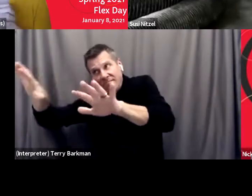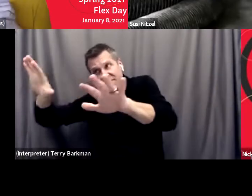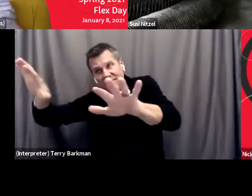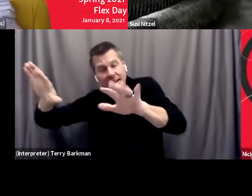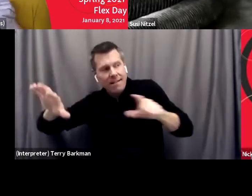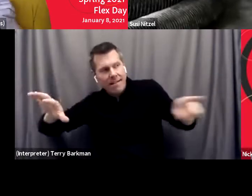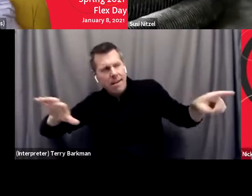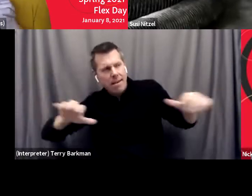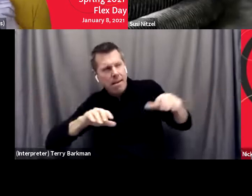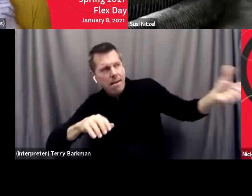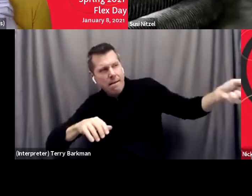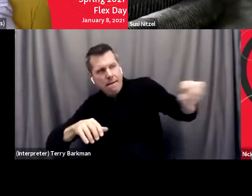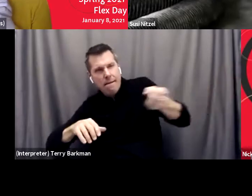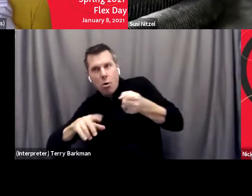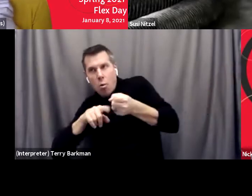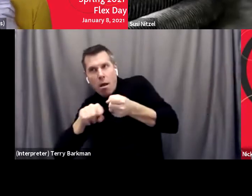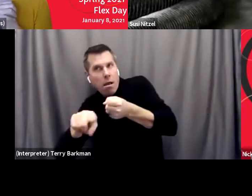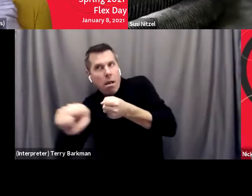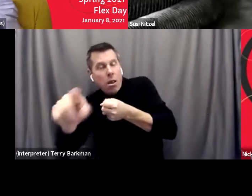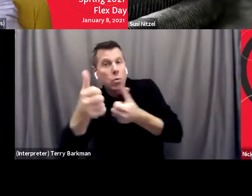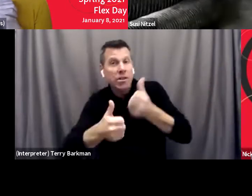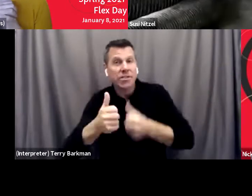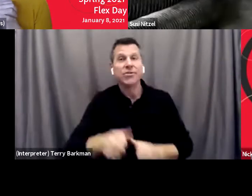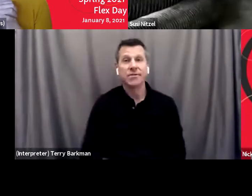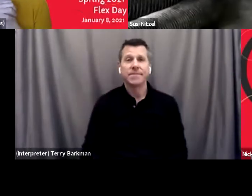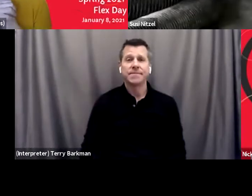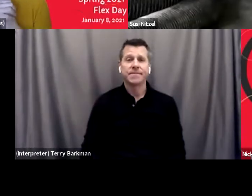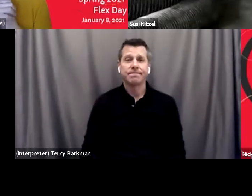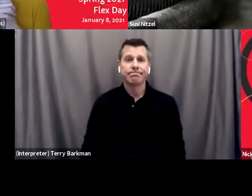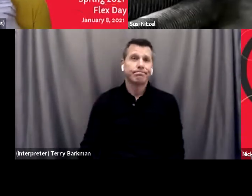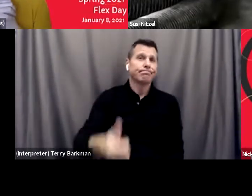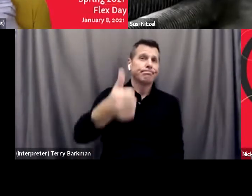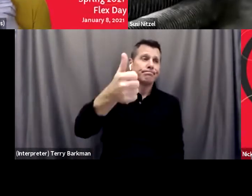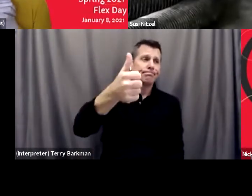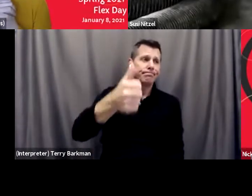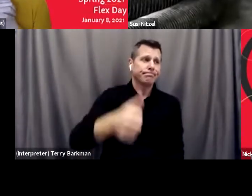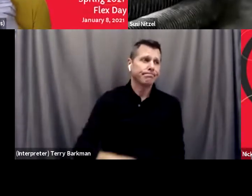individual roles and educating those students. Susi Nitzel: Absolutely. Go ahead and ask your question.